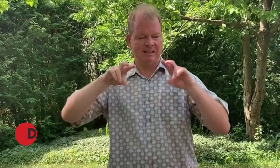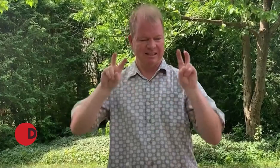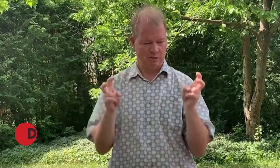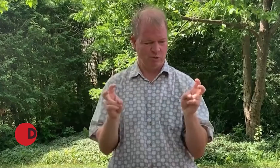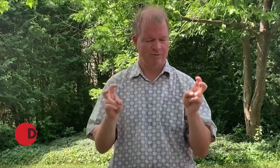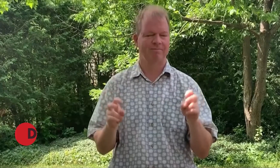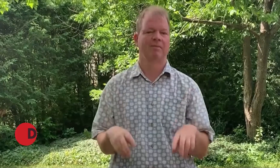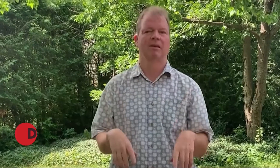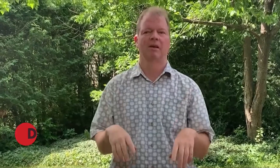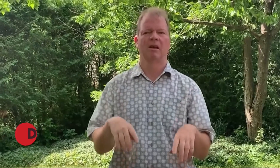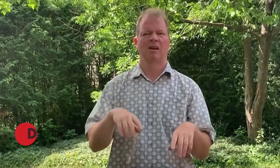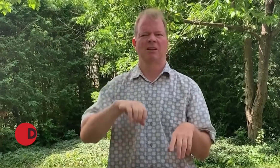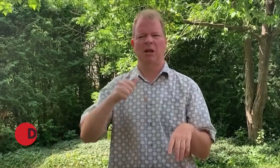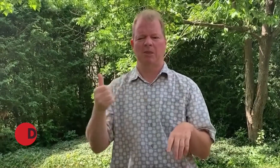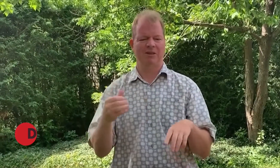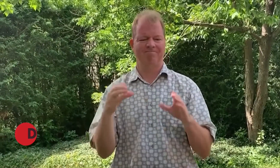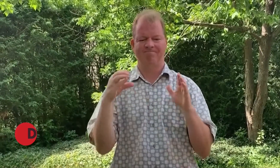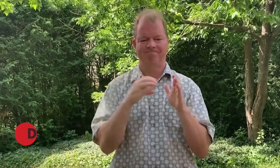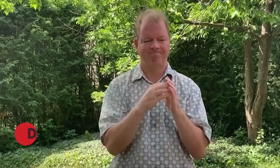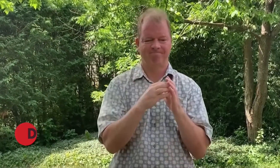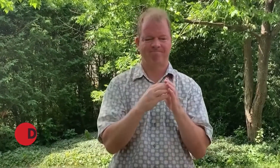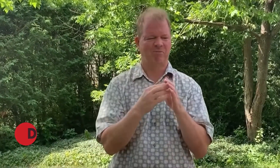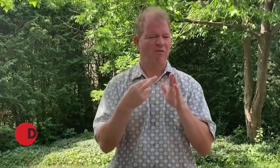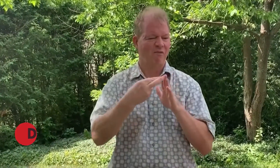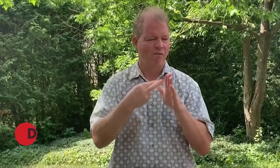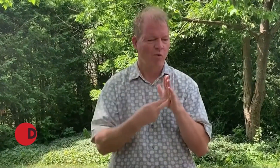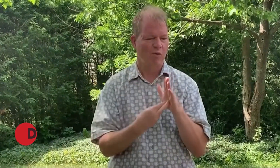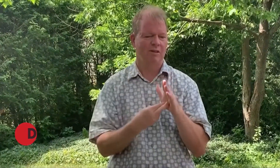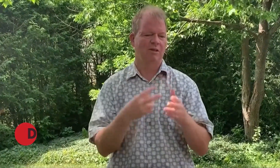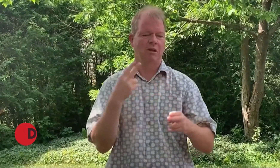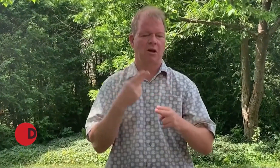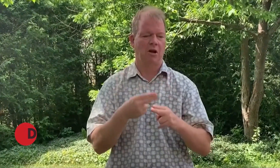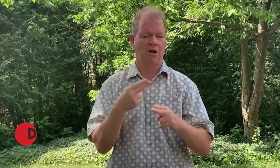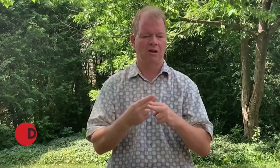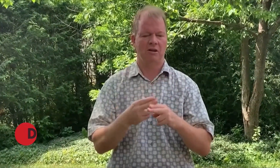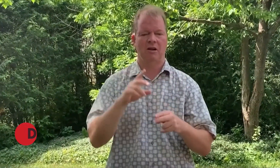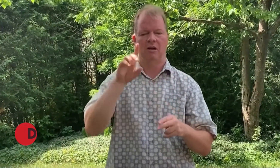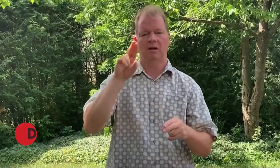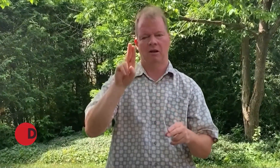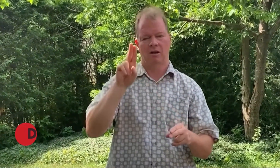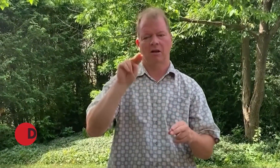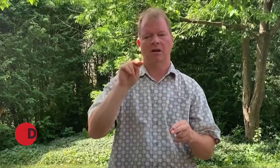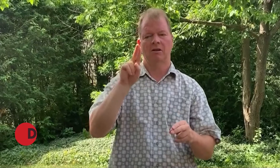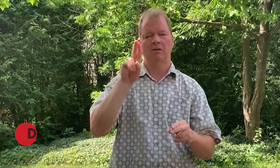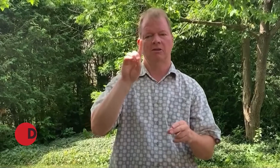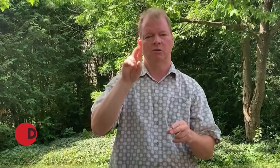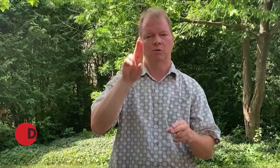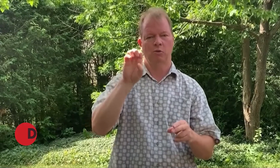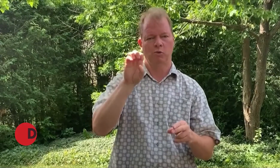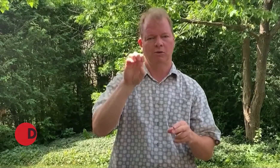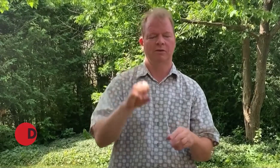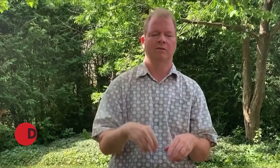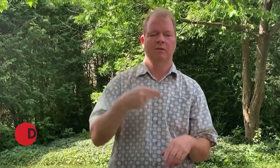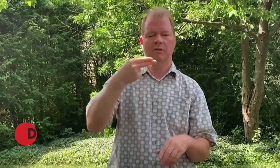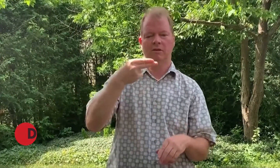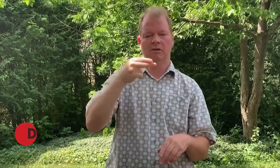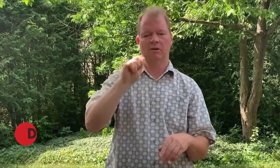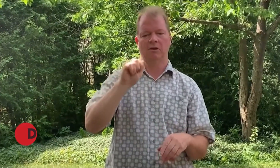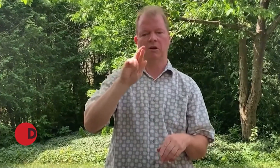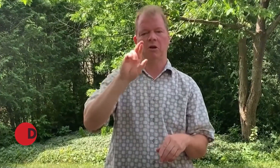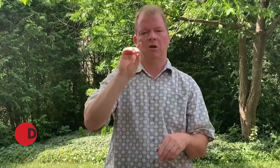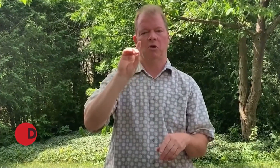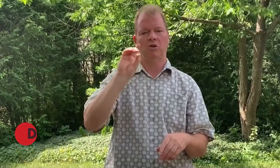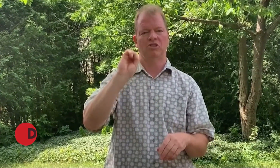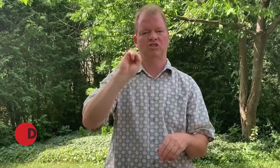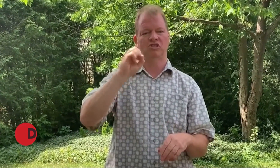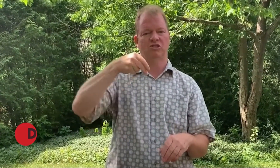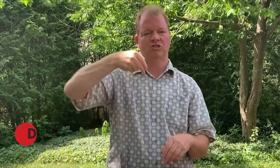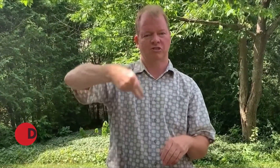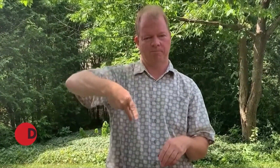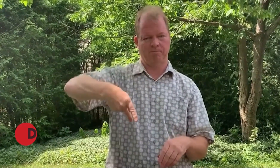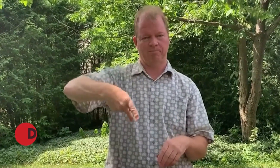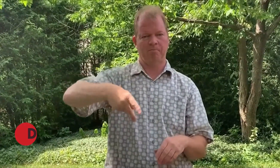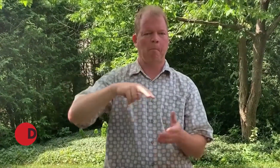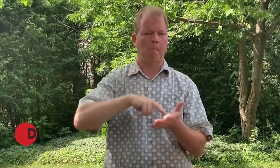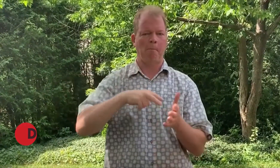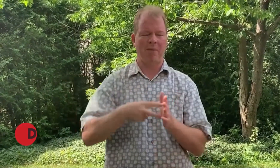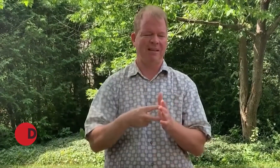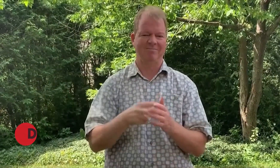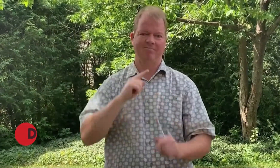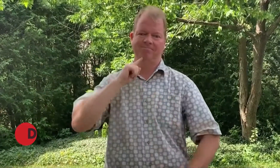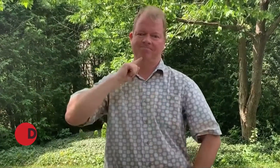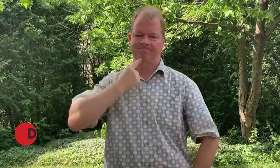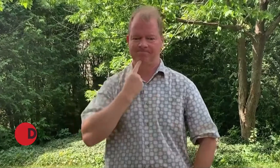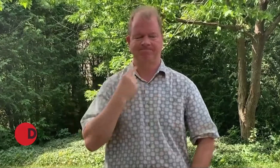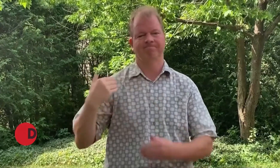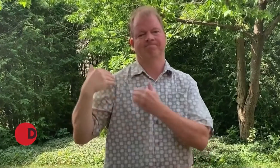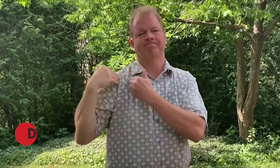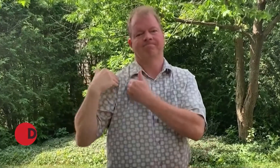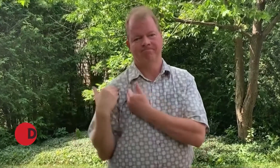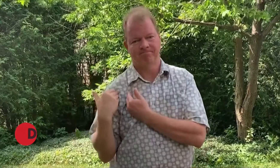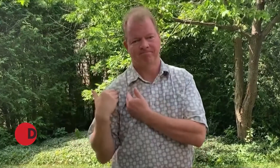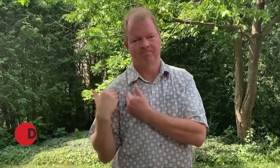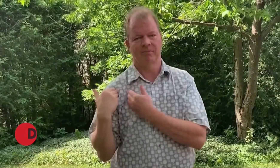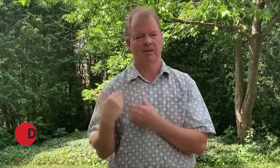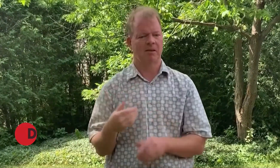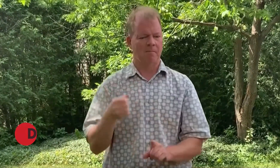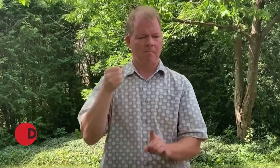Under the rule called “undue hardship”, meaning severe obligation impacting